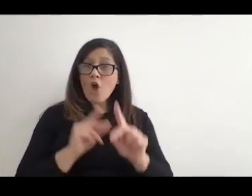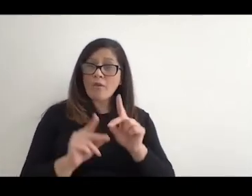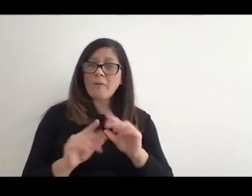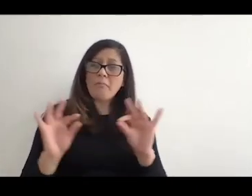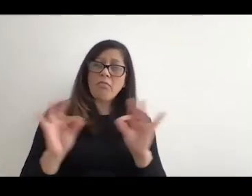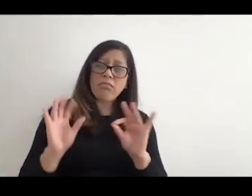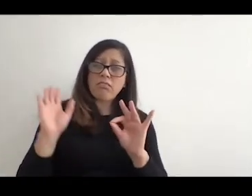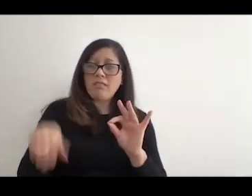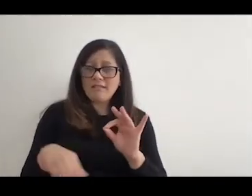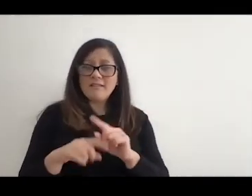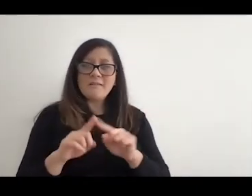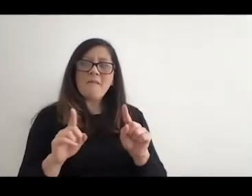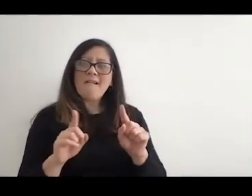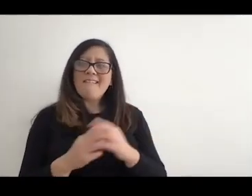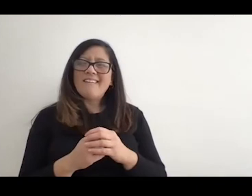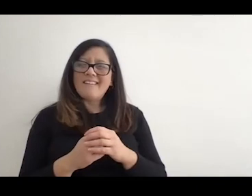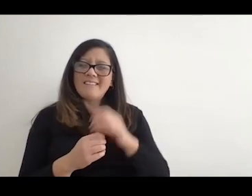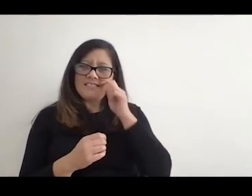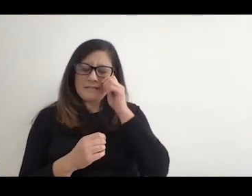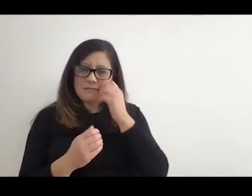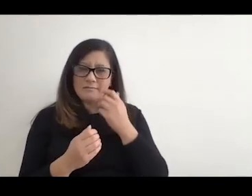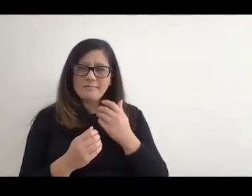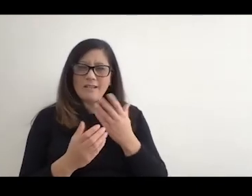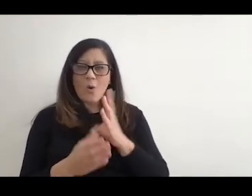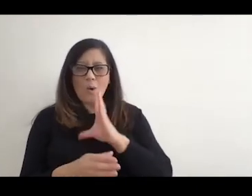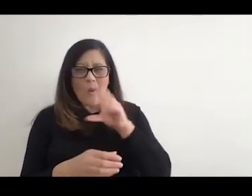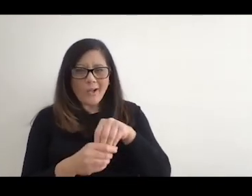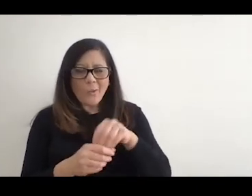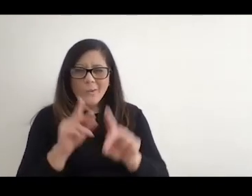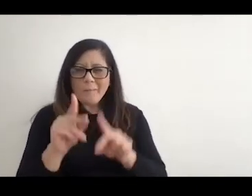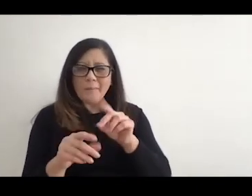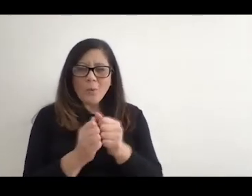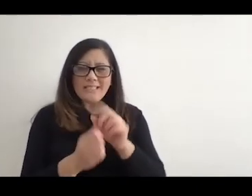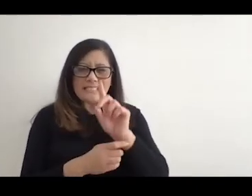but normally when there is this desire to include disability in the design process,